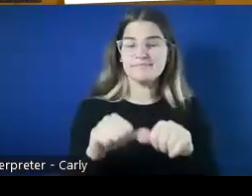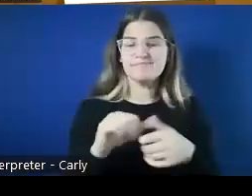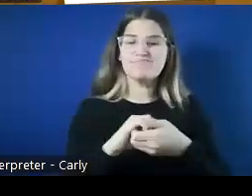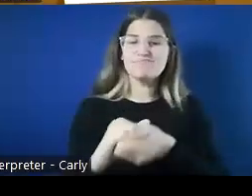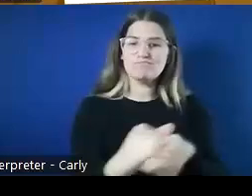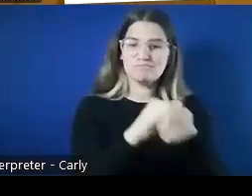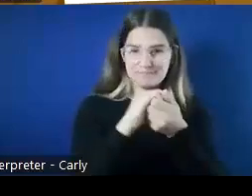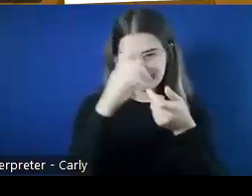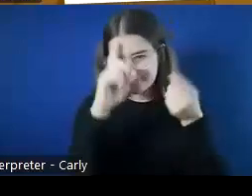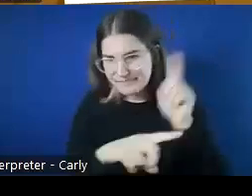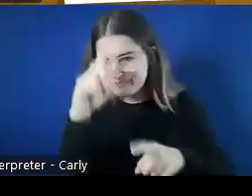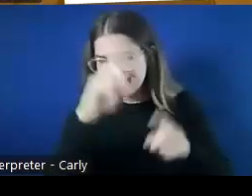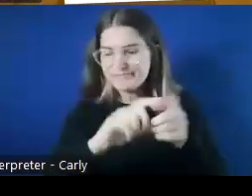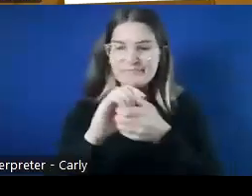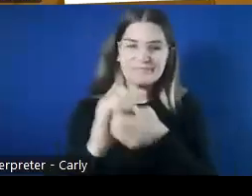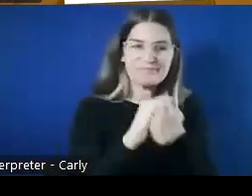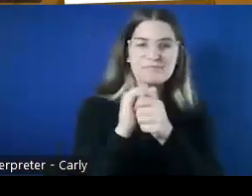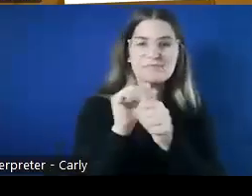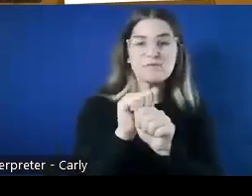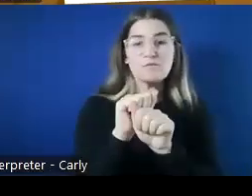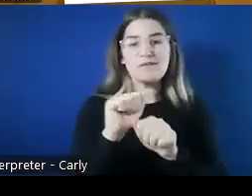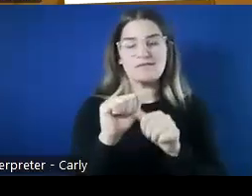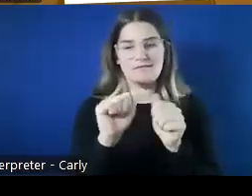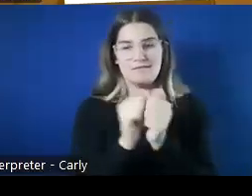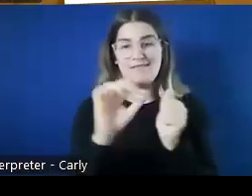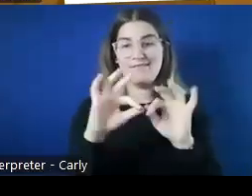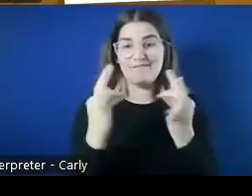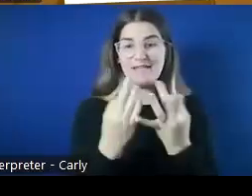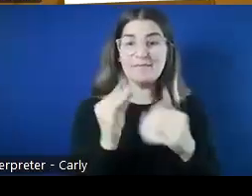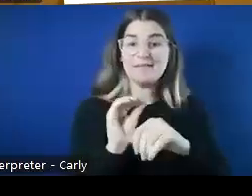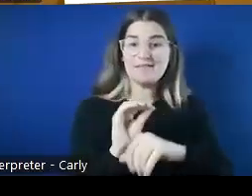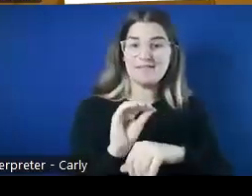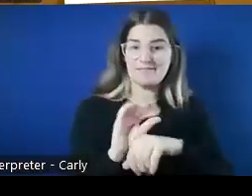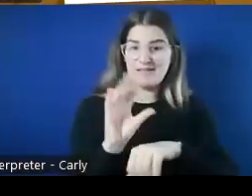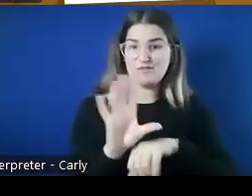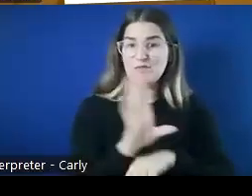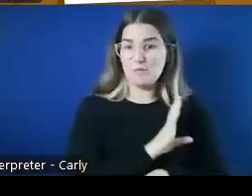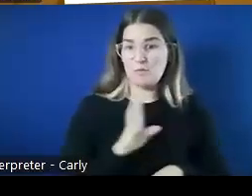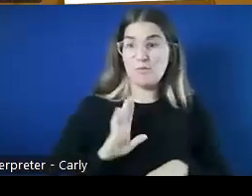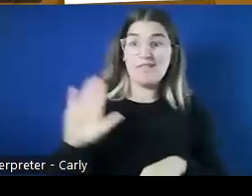very closely with the family Advisory Board to incorporate their feedback to make improvements